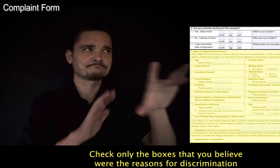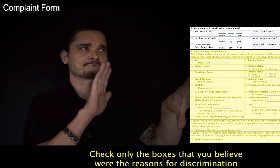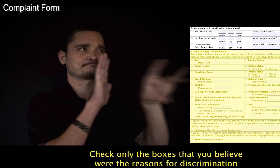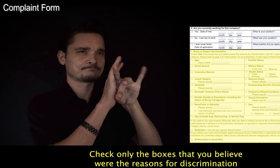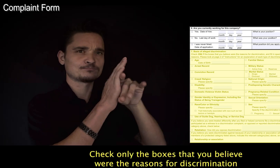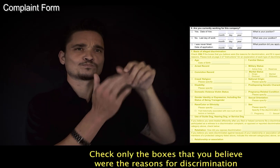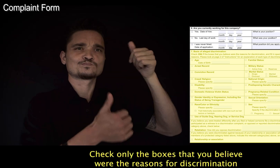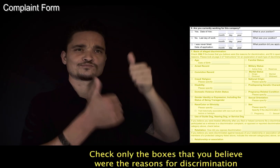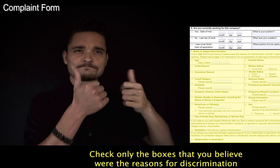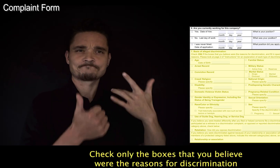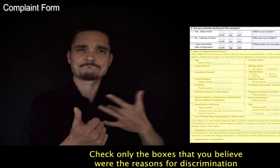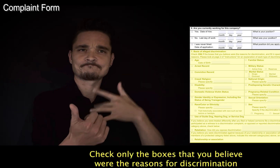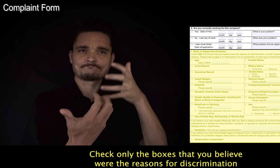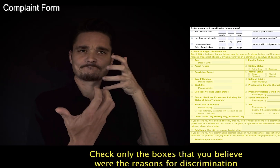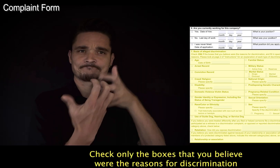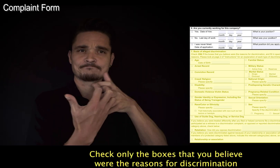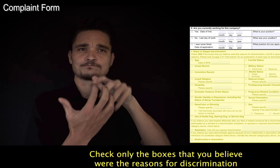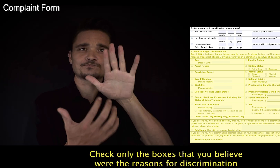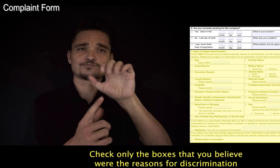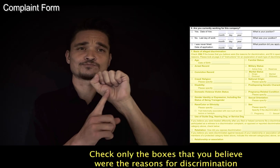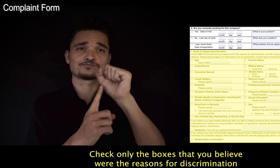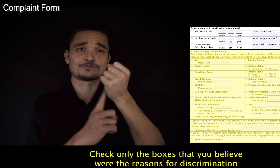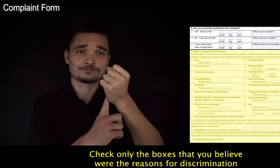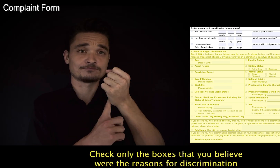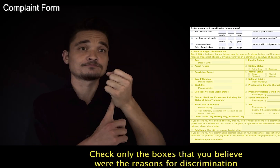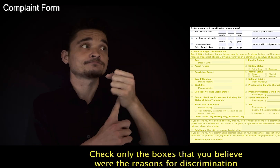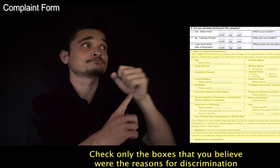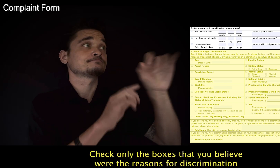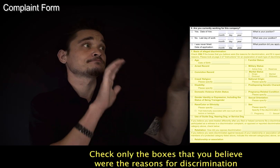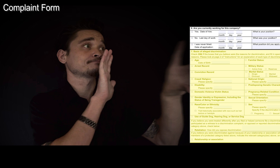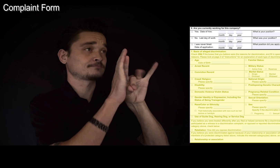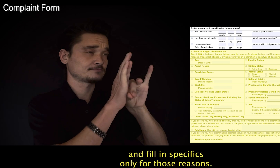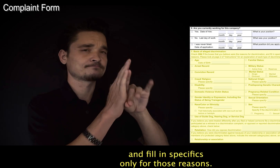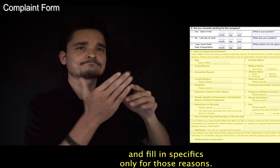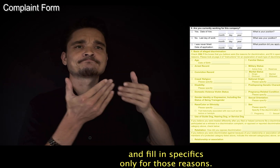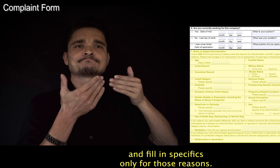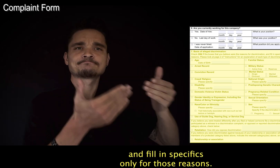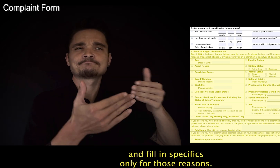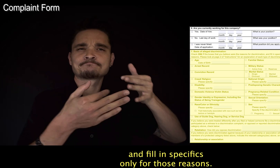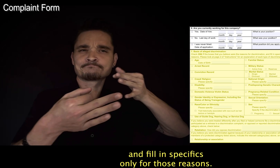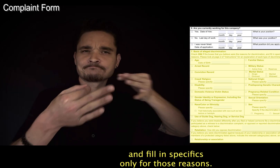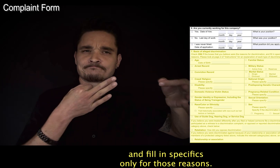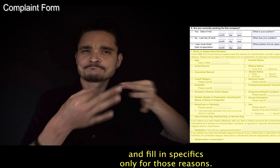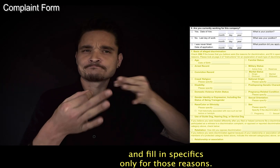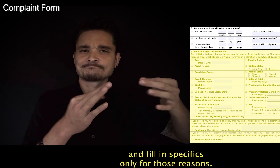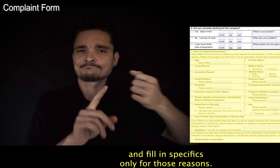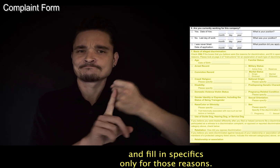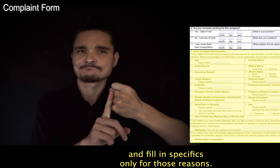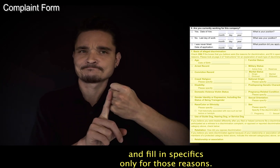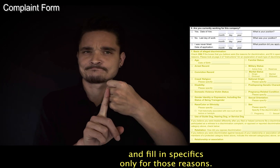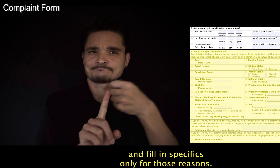Check only the boxes that you believe were the reasons for discrimination and fill in specifics only for those reasons.